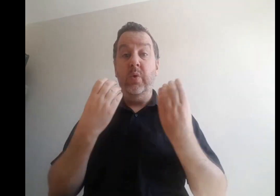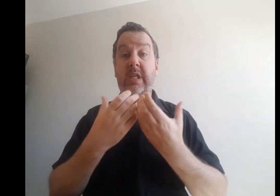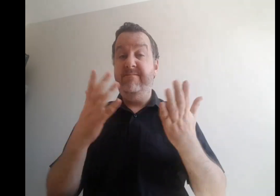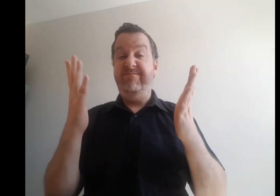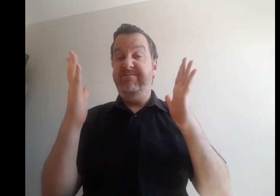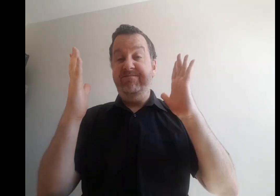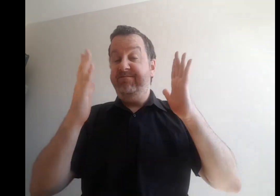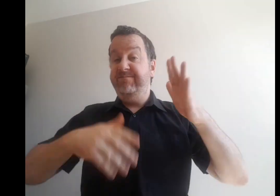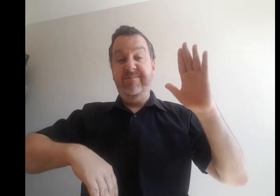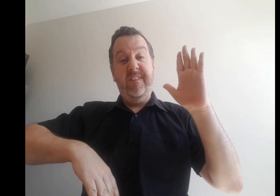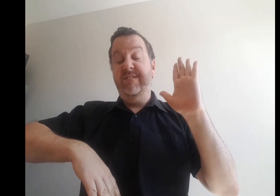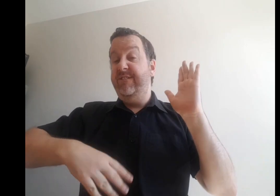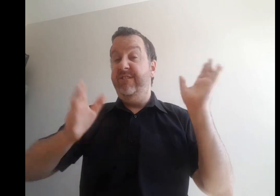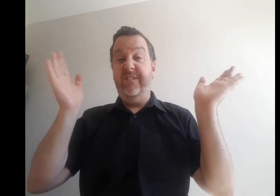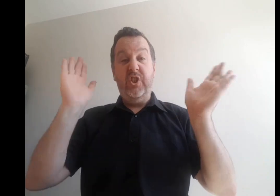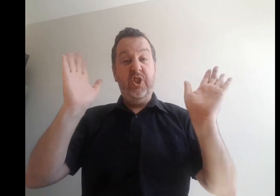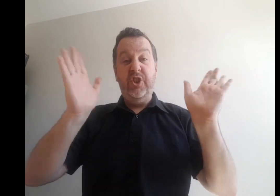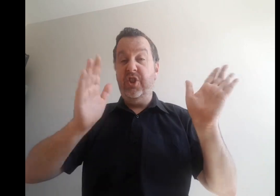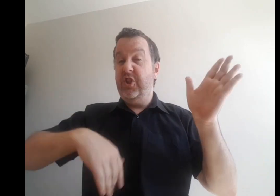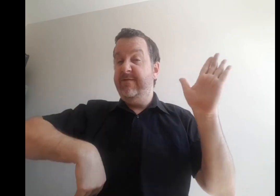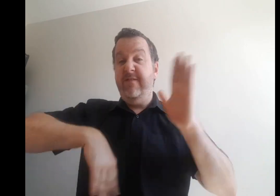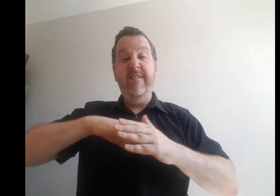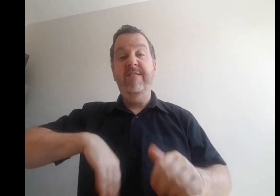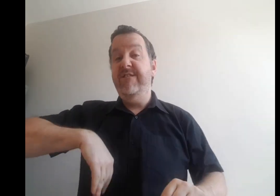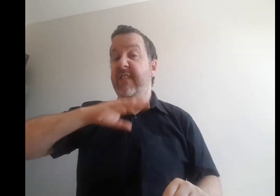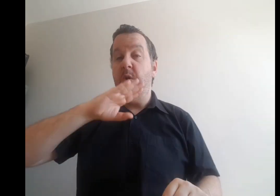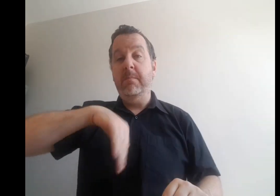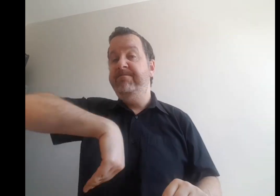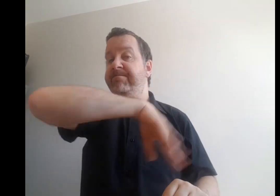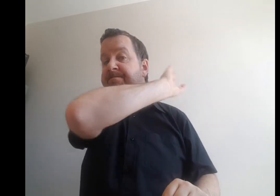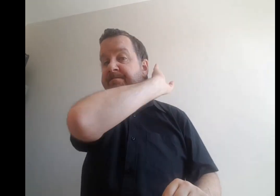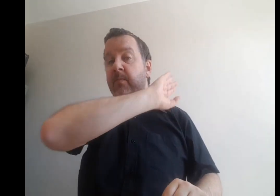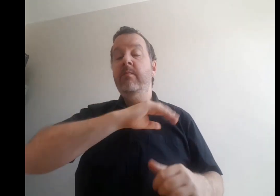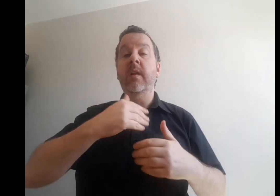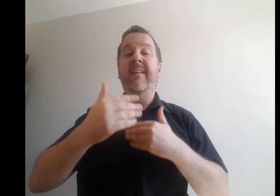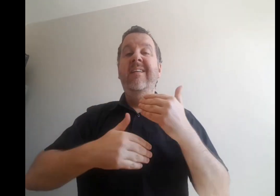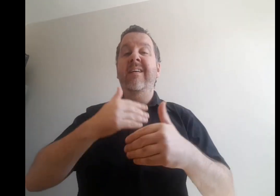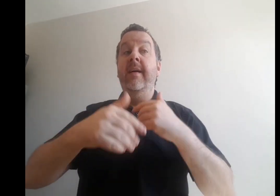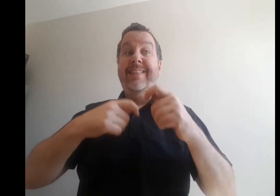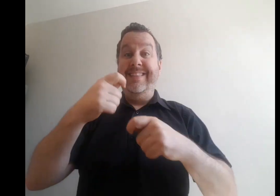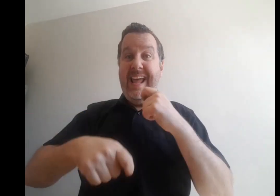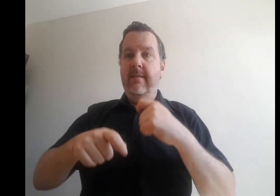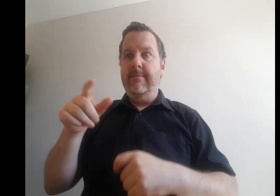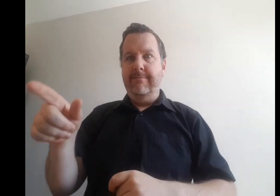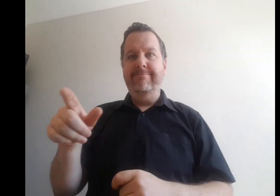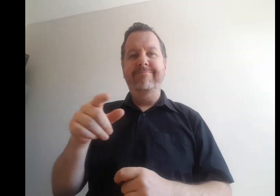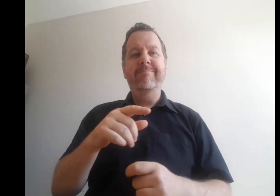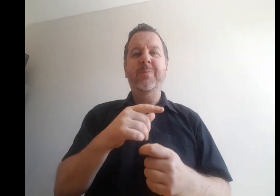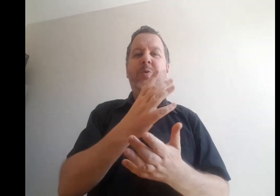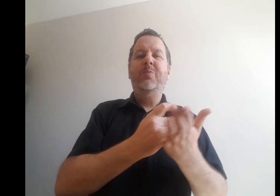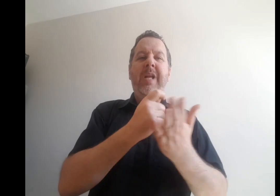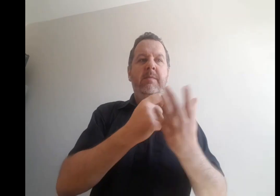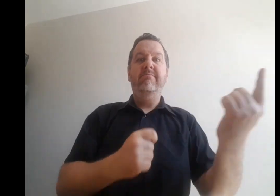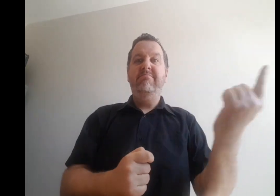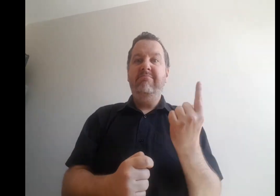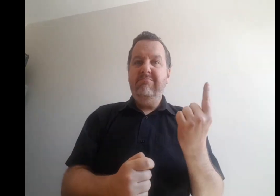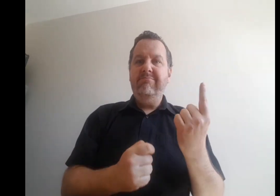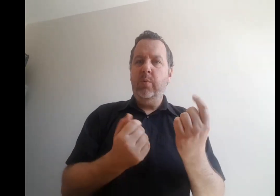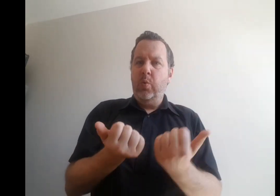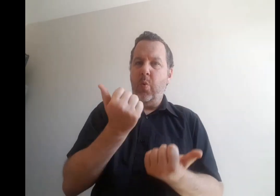to the extent that after about a dozen cases, Francis Maginn himself would come into court